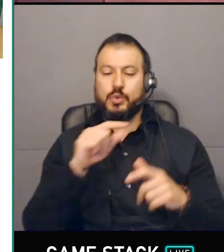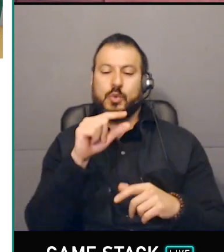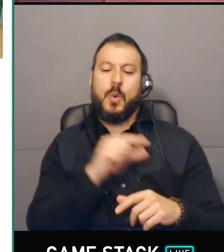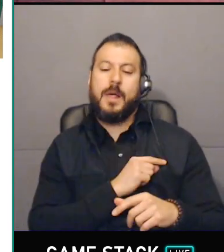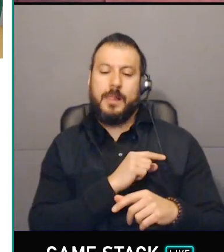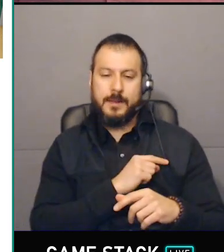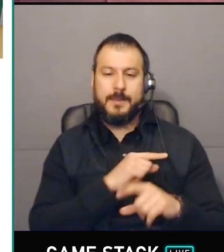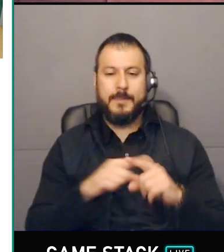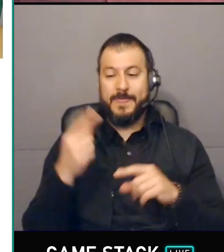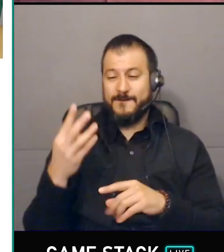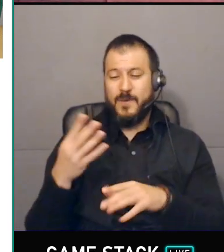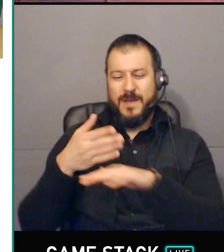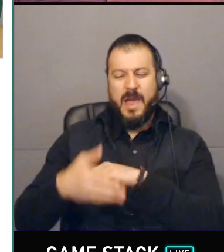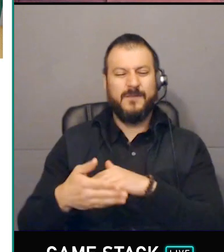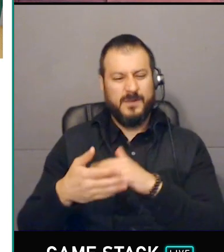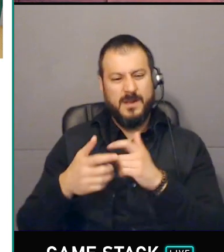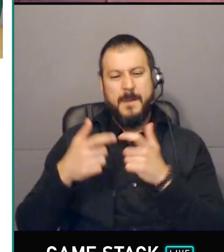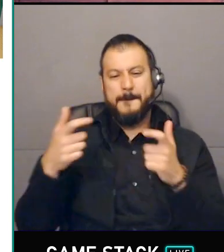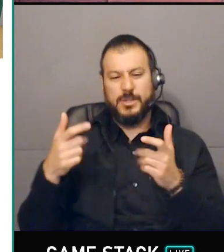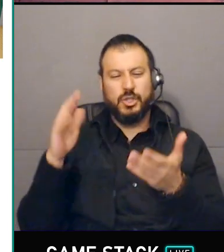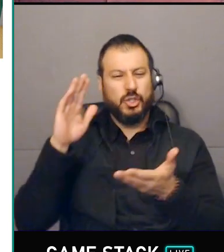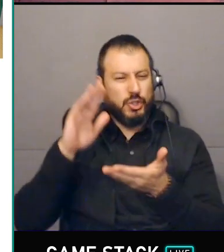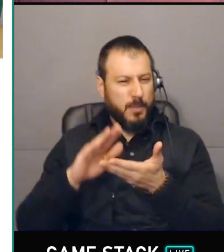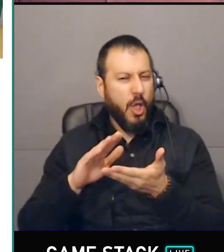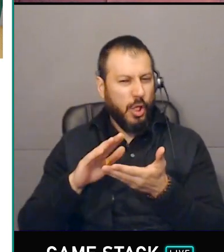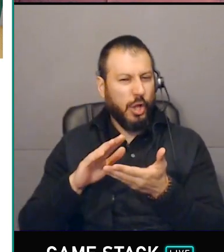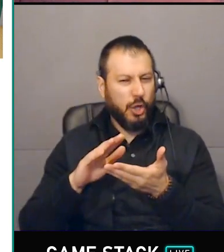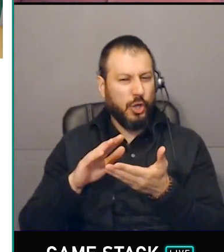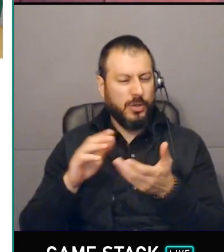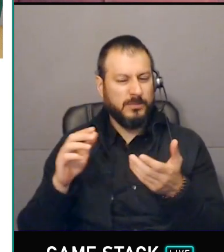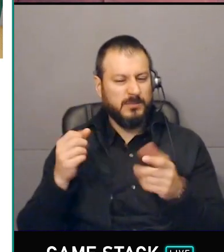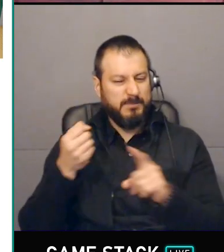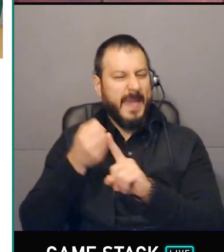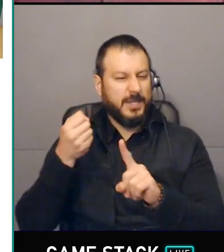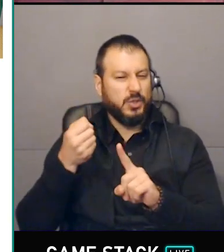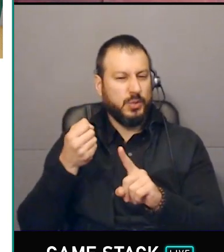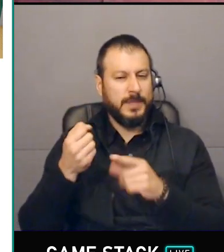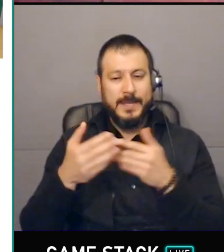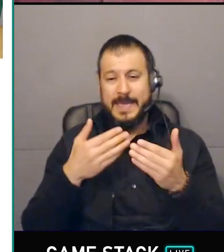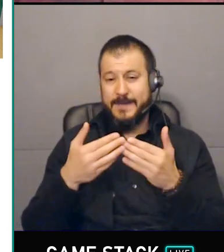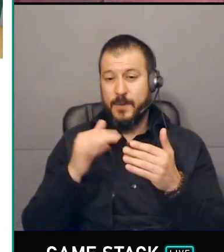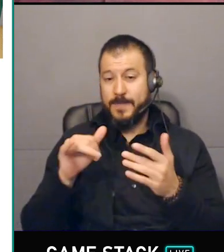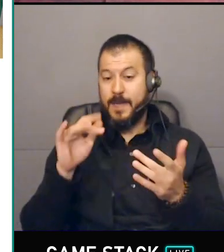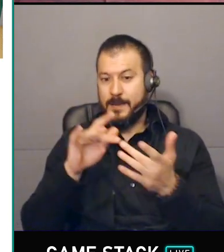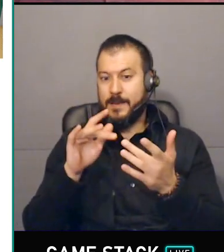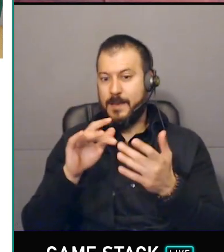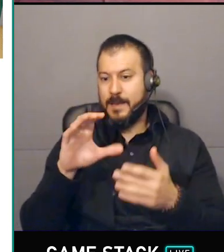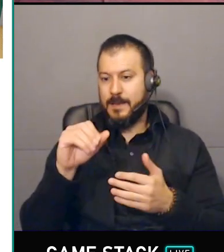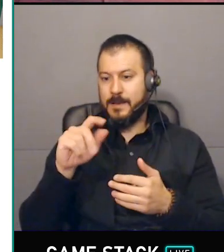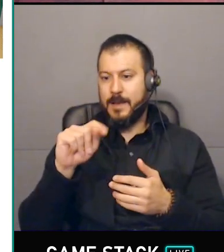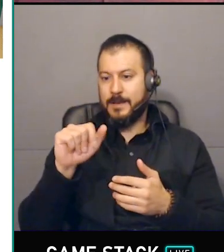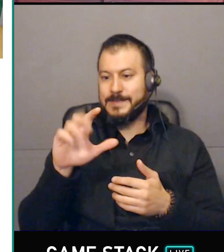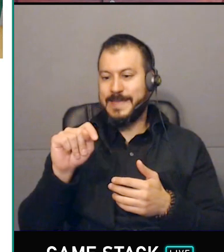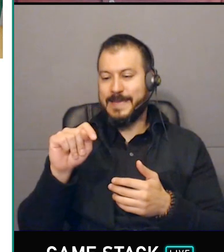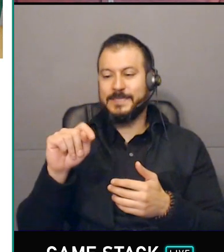but these four ones after are much smaller relative magnitude. Even though you know the contact shadows are quite important,